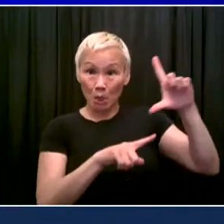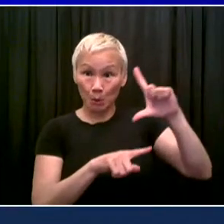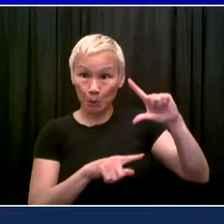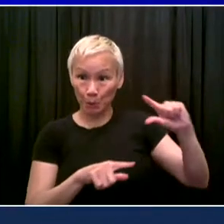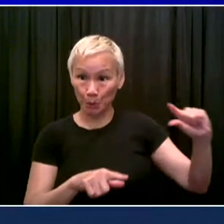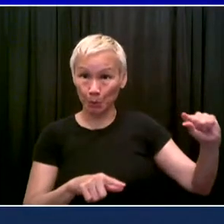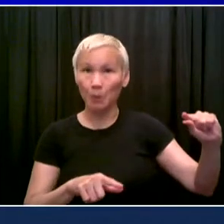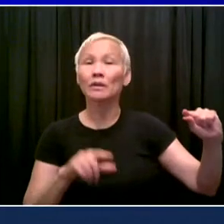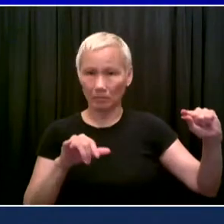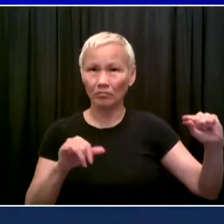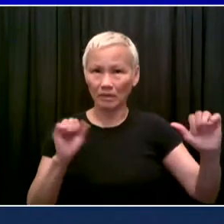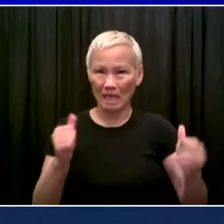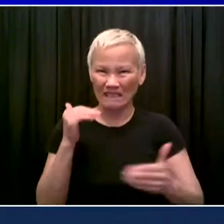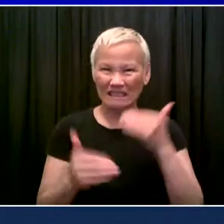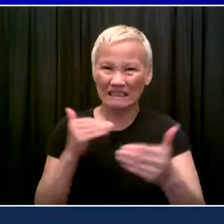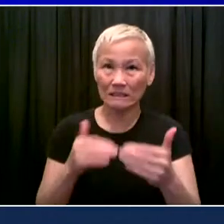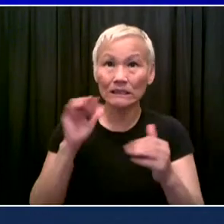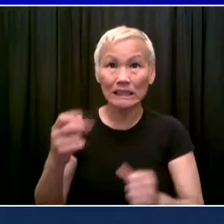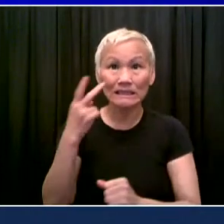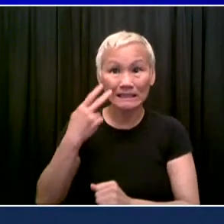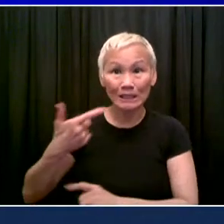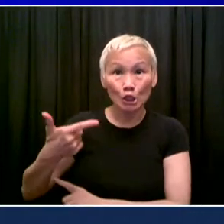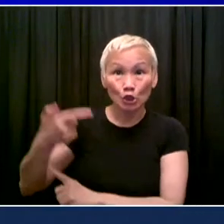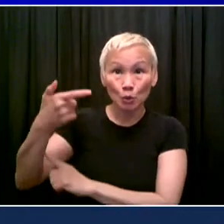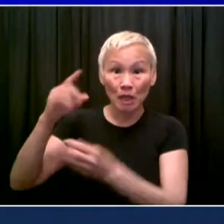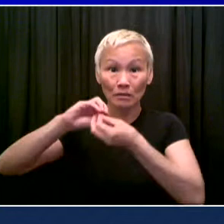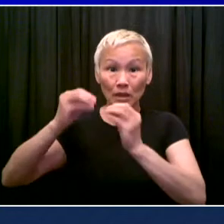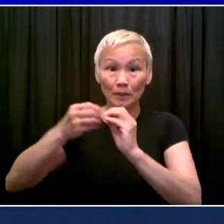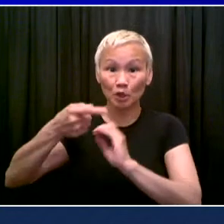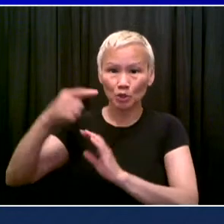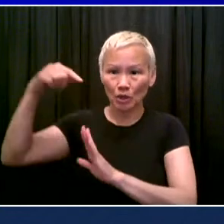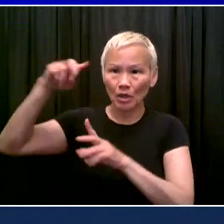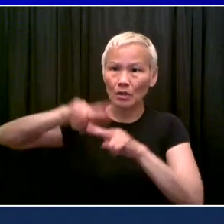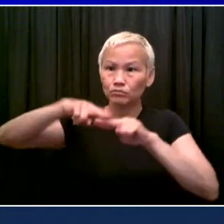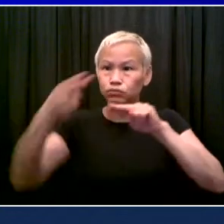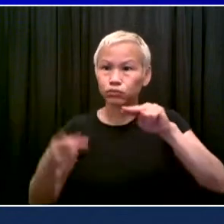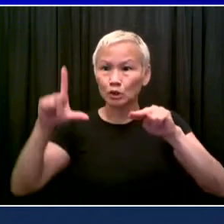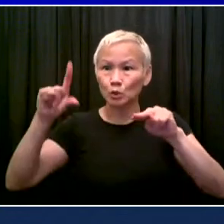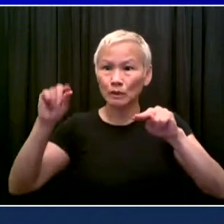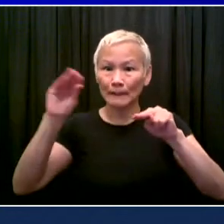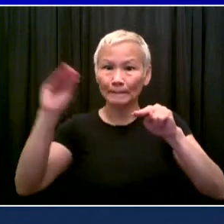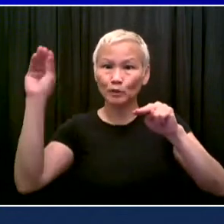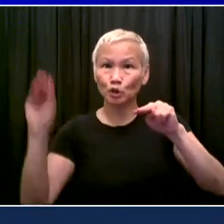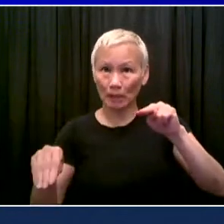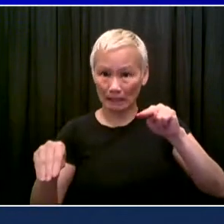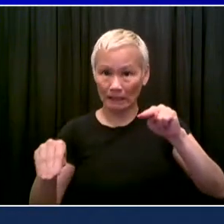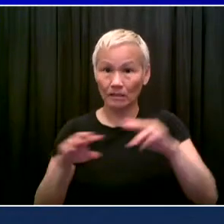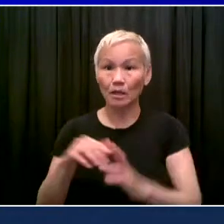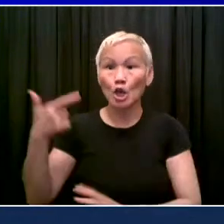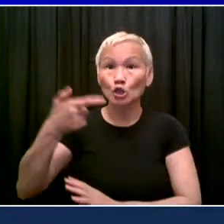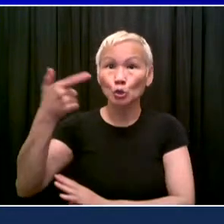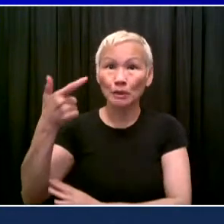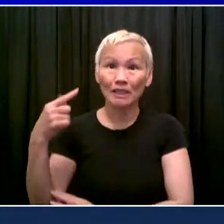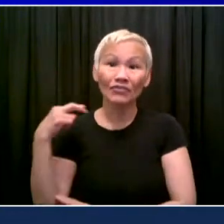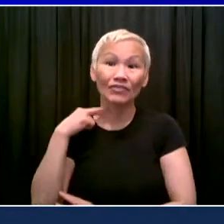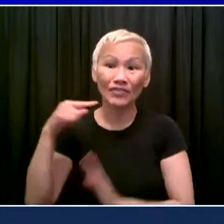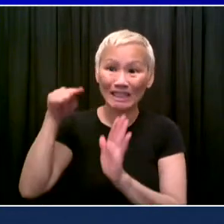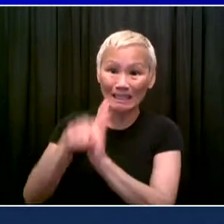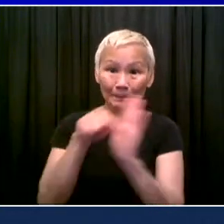ALSO THE IMPACT OF THE RECOVERY ITSELF. COMPARING JUNE 2021 AND 2020,